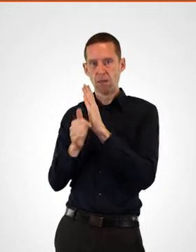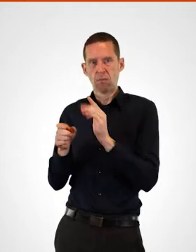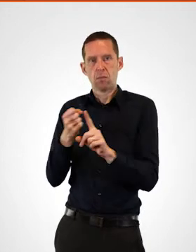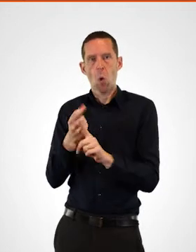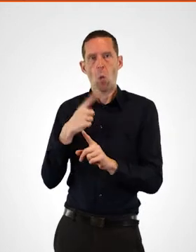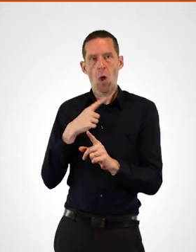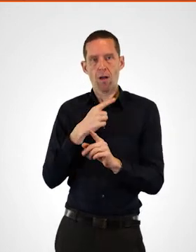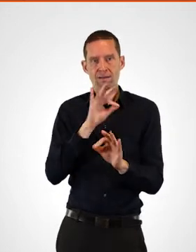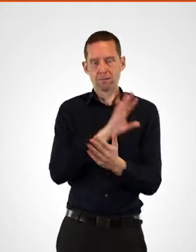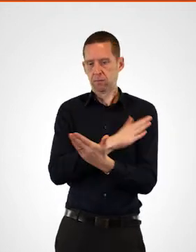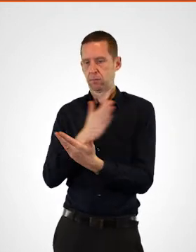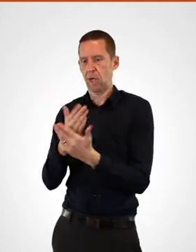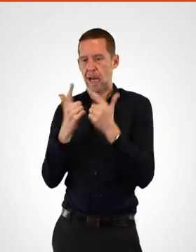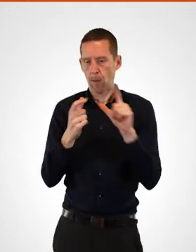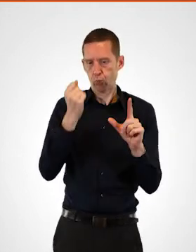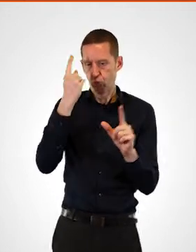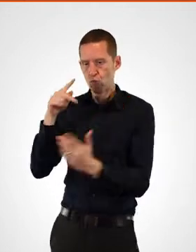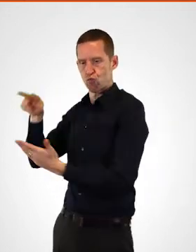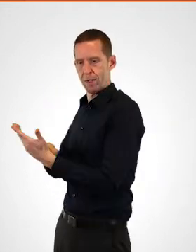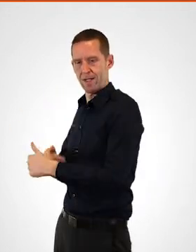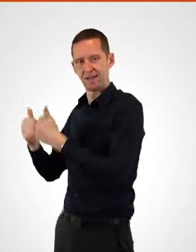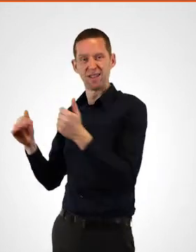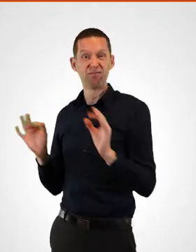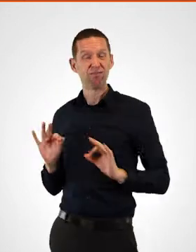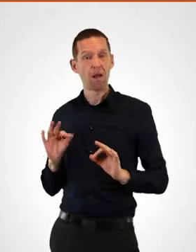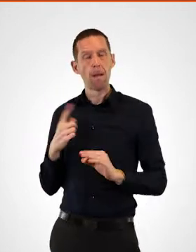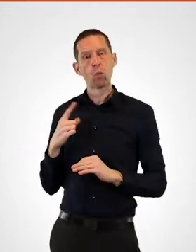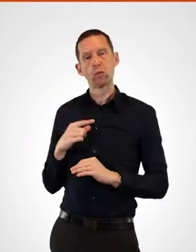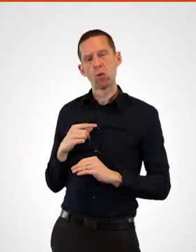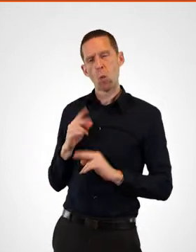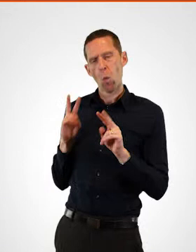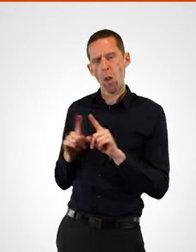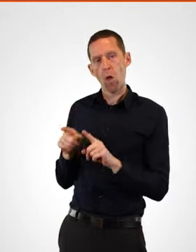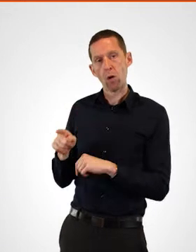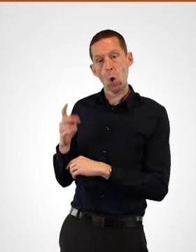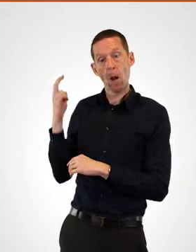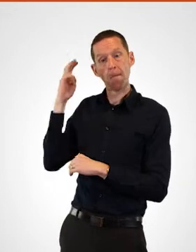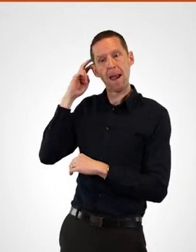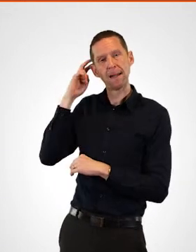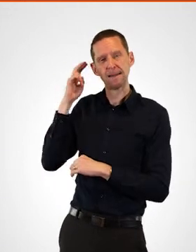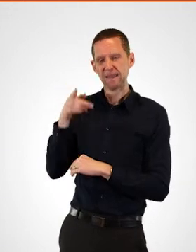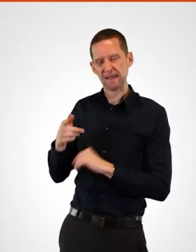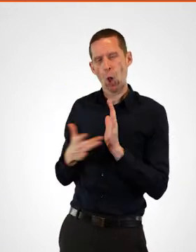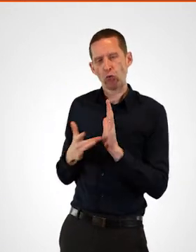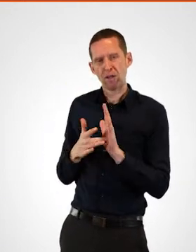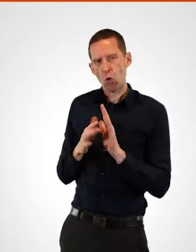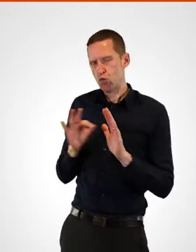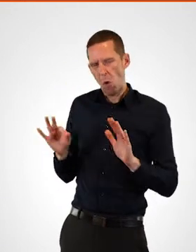to language aren't translating into reading because it looks as though cochlear implants are not as good as they might be